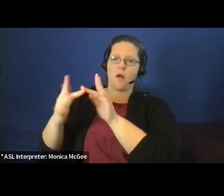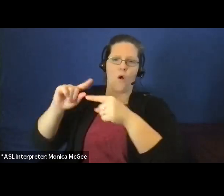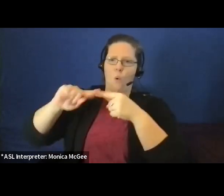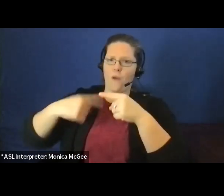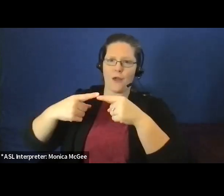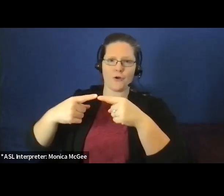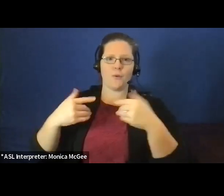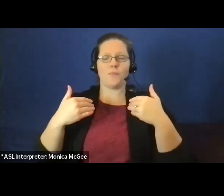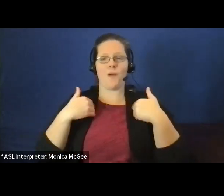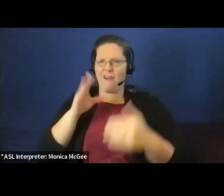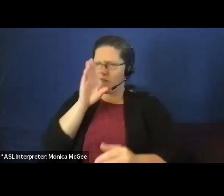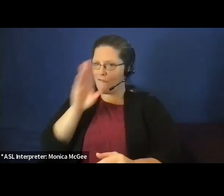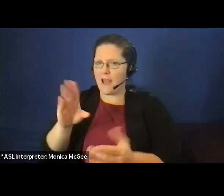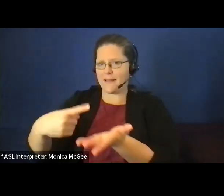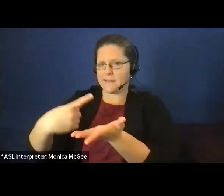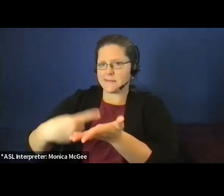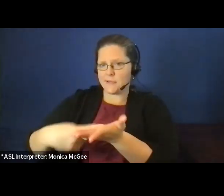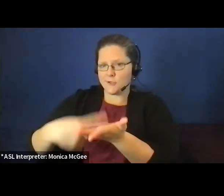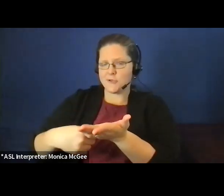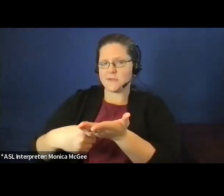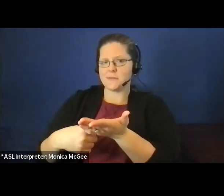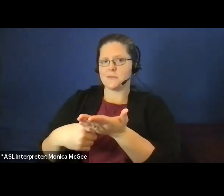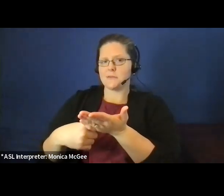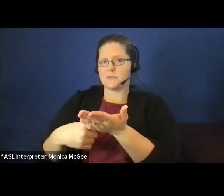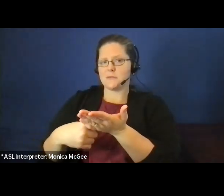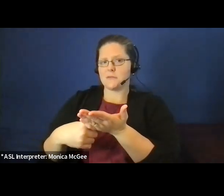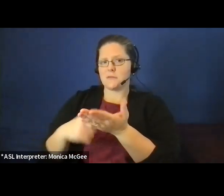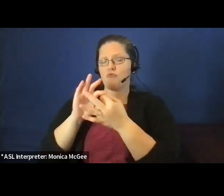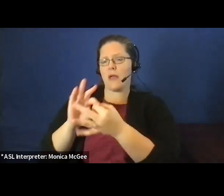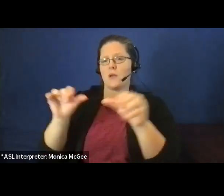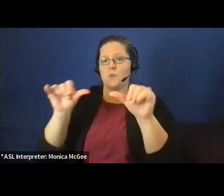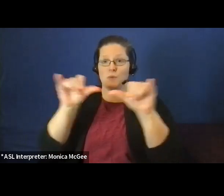Germán through the department. We had